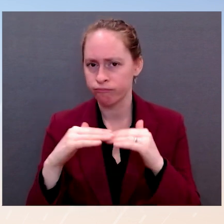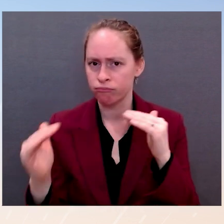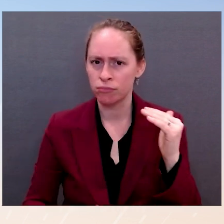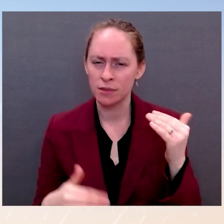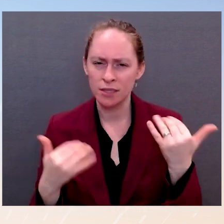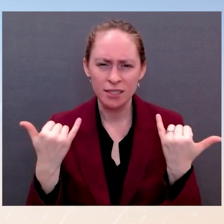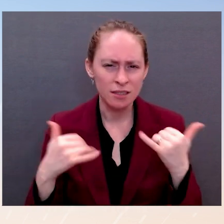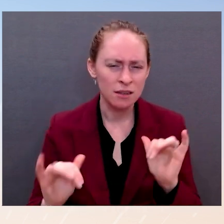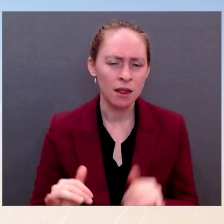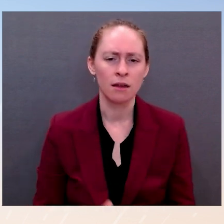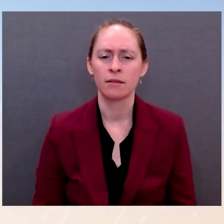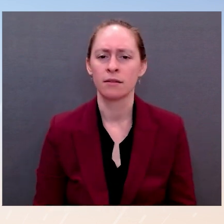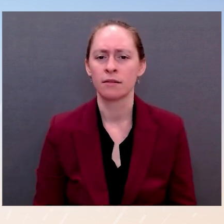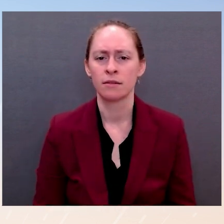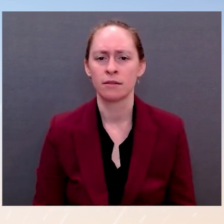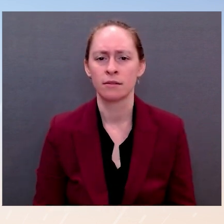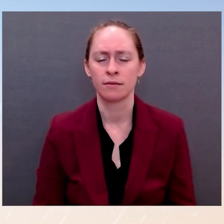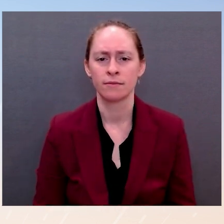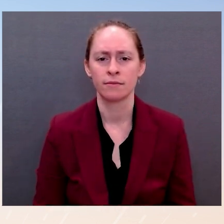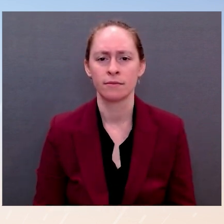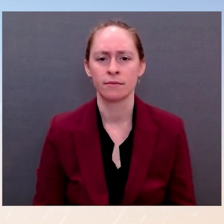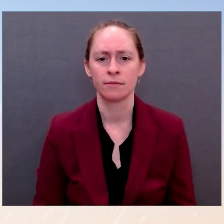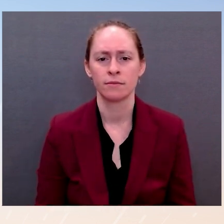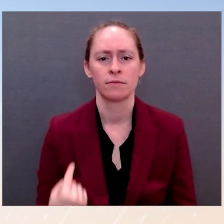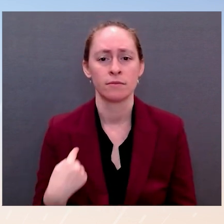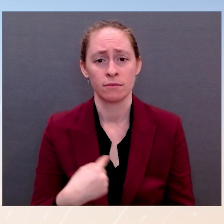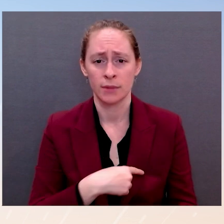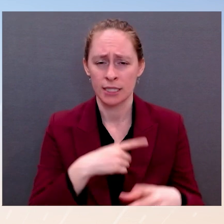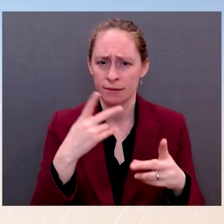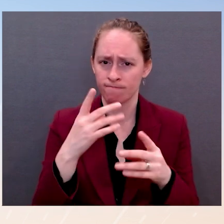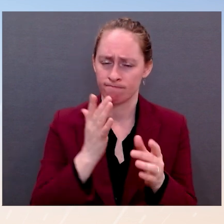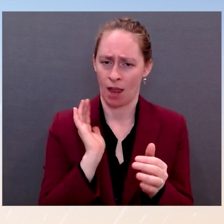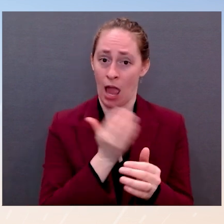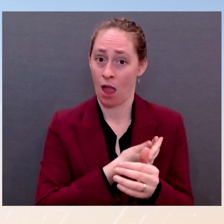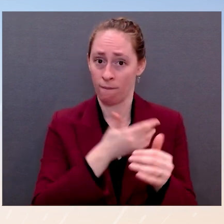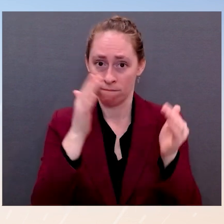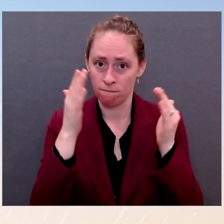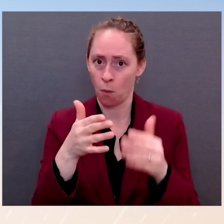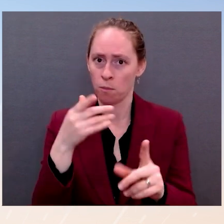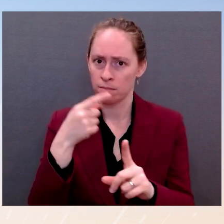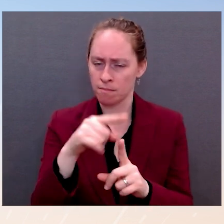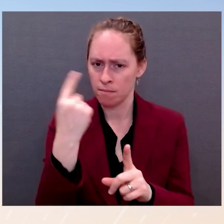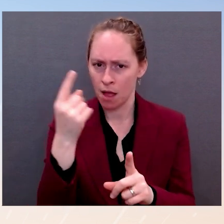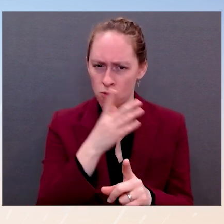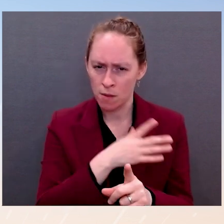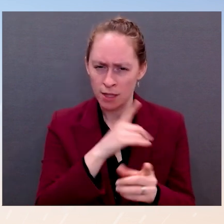And what we've learned by doing the research and studying endometrial cancer in black women